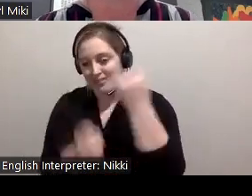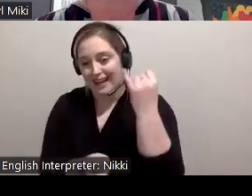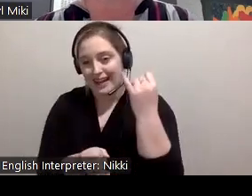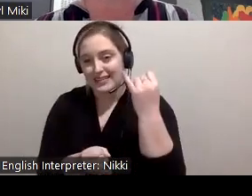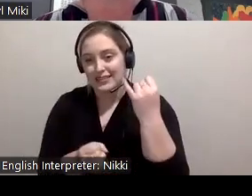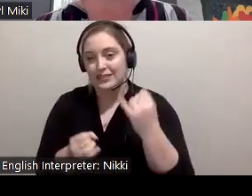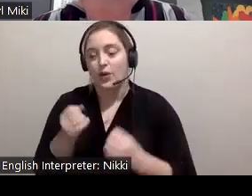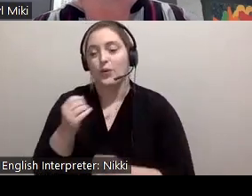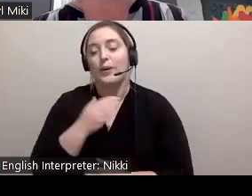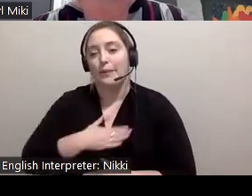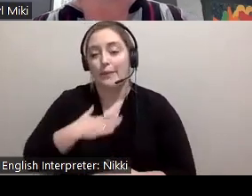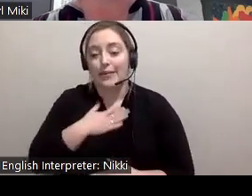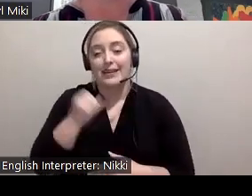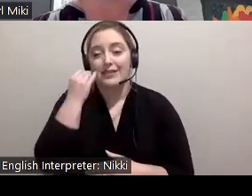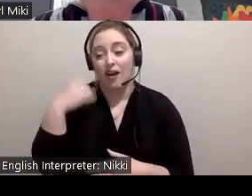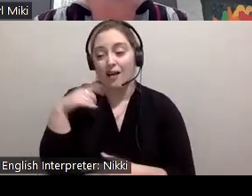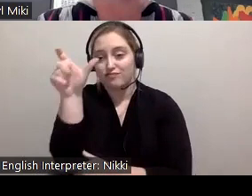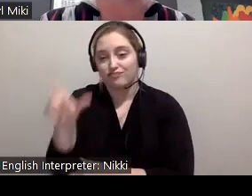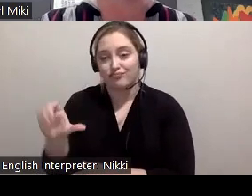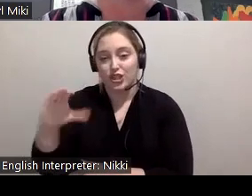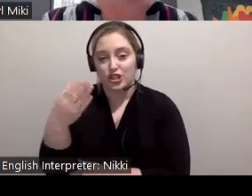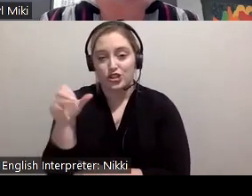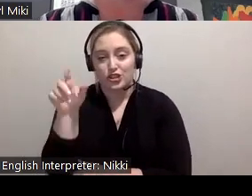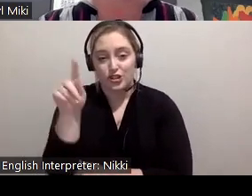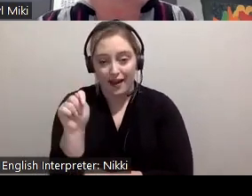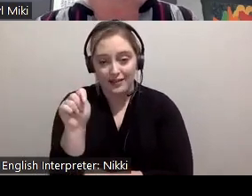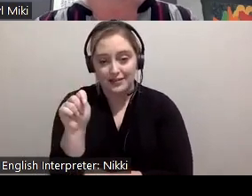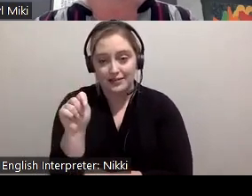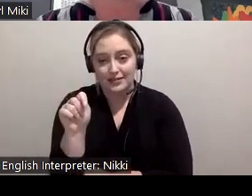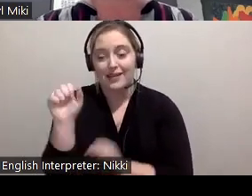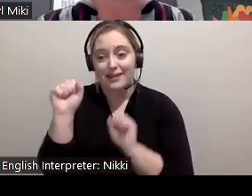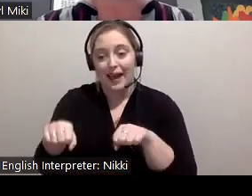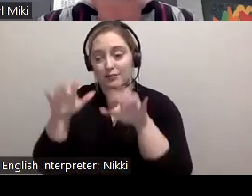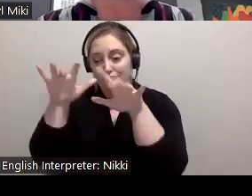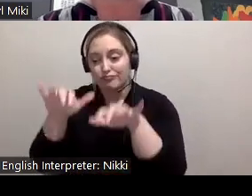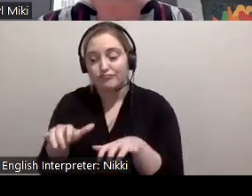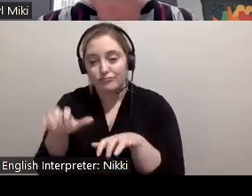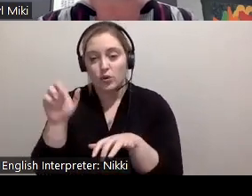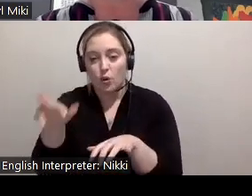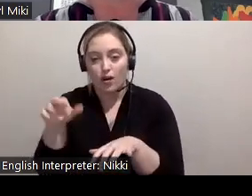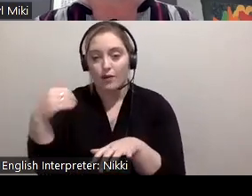them into the either the chat section or the Q&A section. Uh